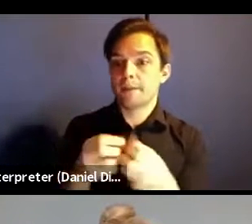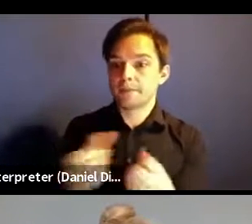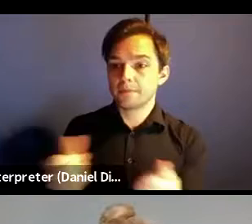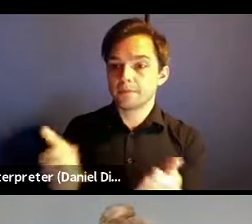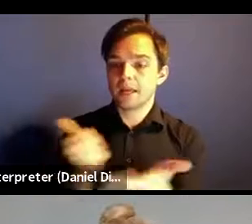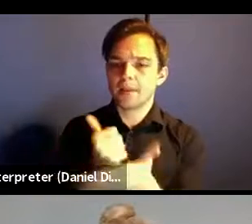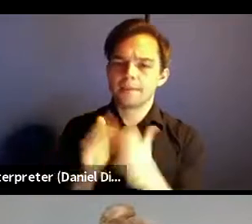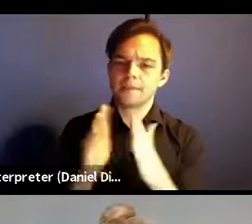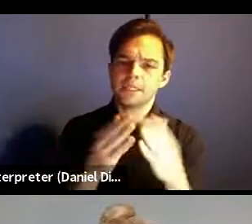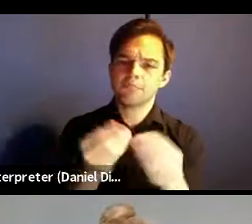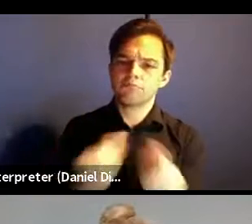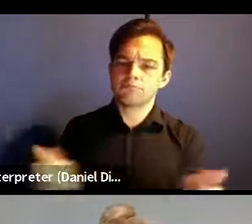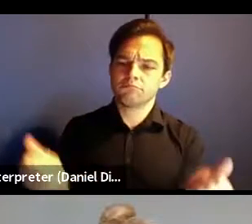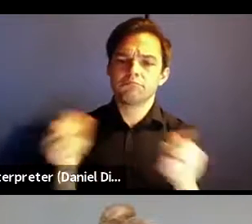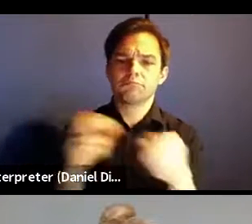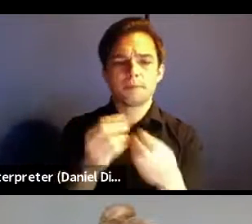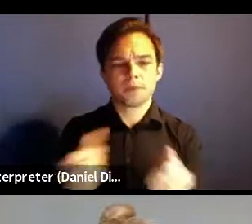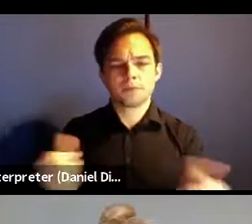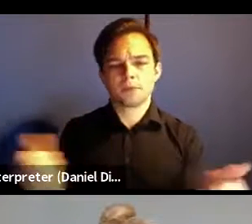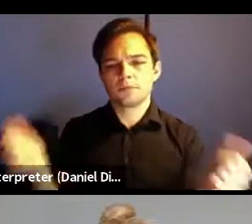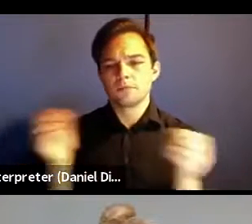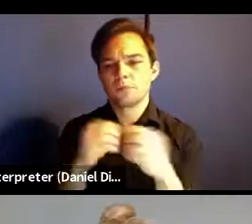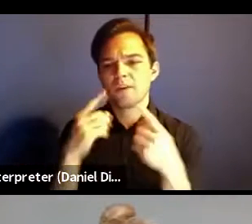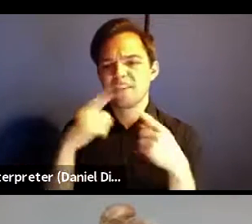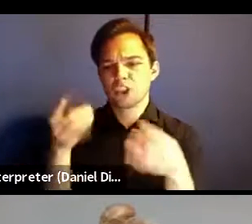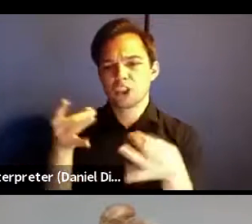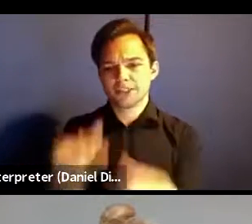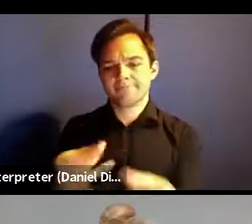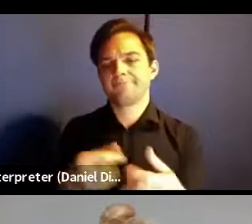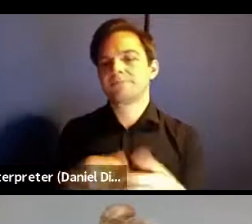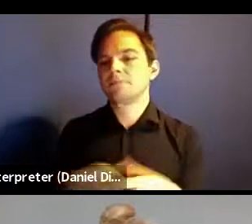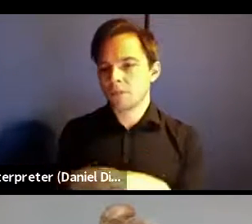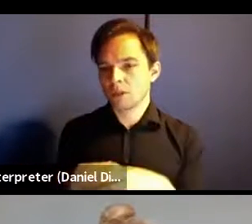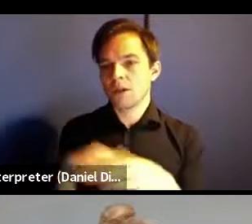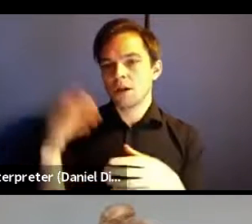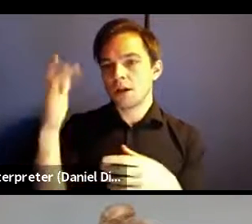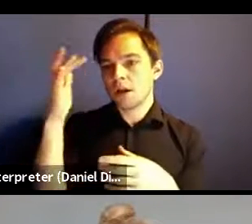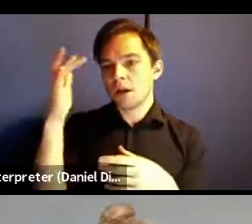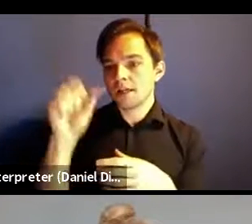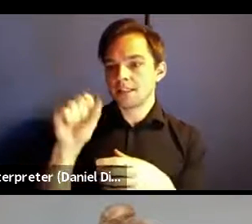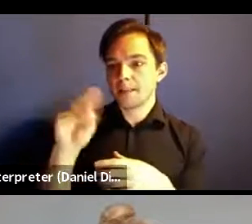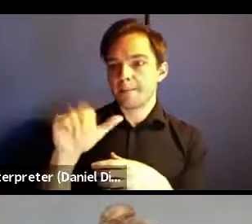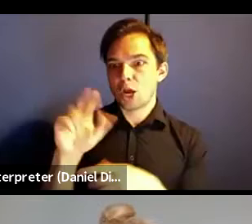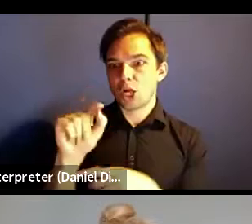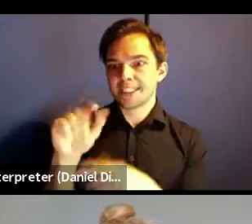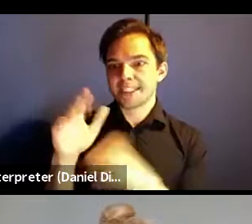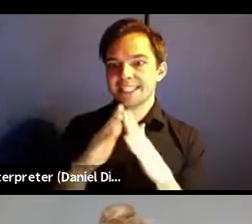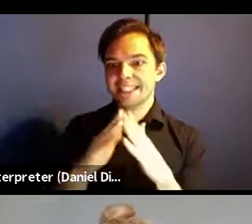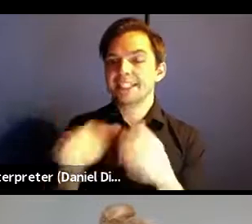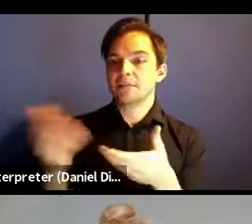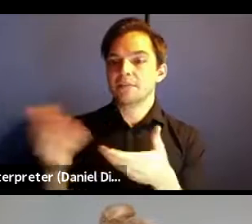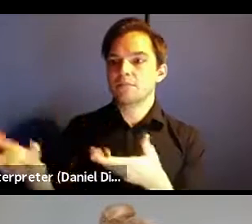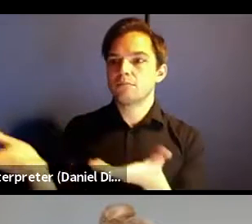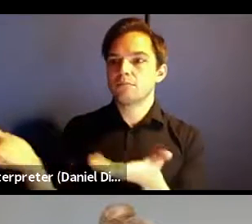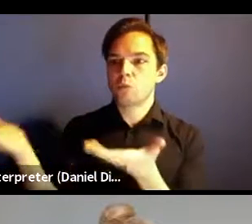and cost effectively. I think a smart city can really bring new opportunities for all of their residents, but in particular,